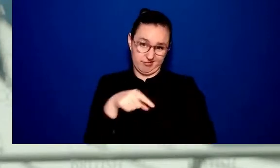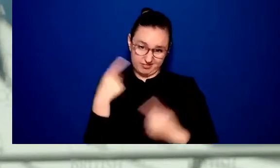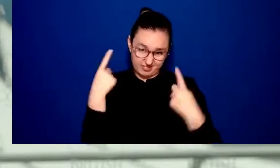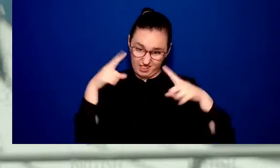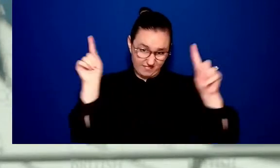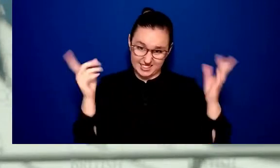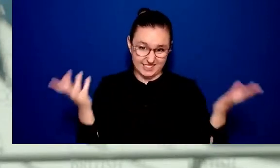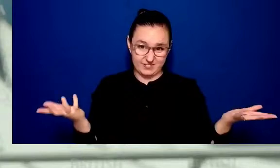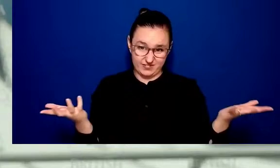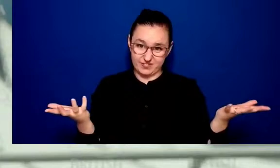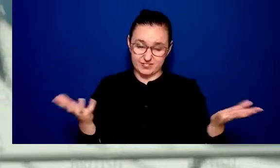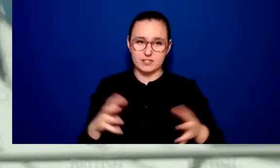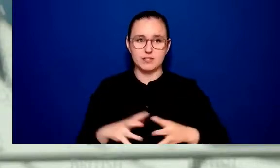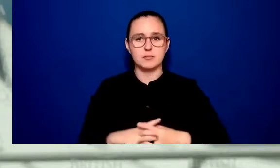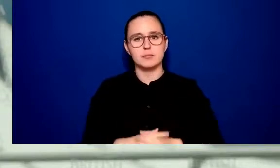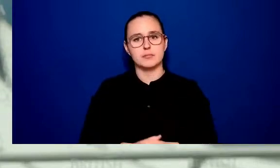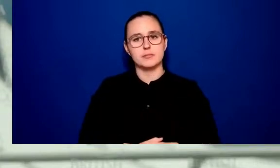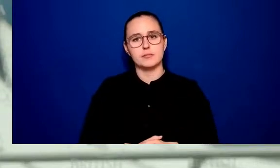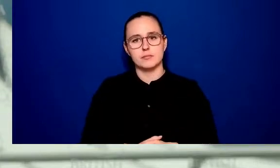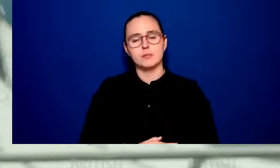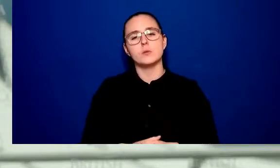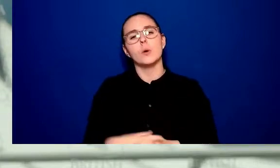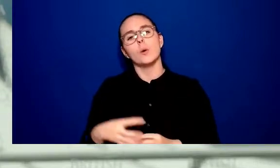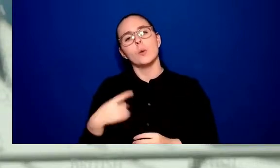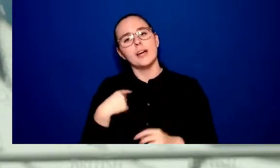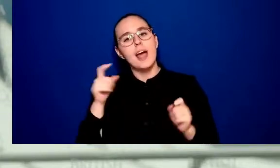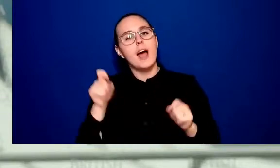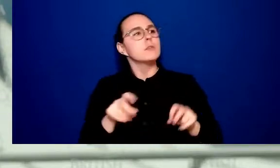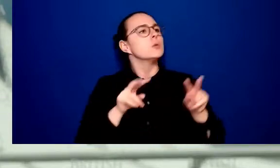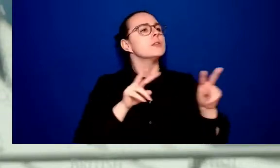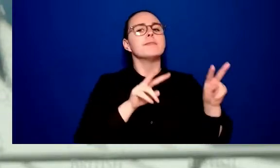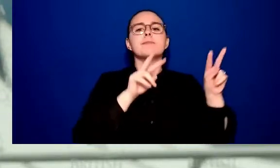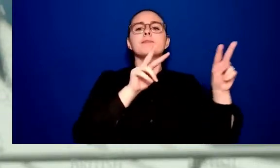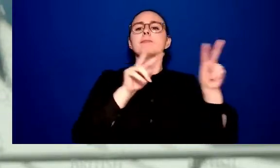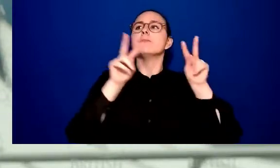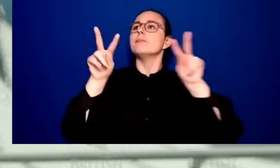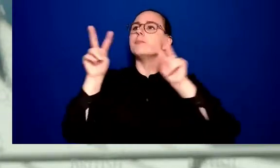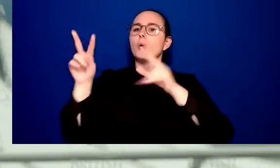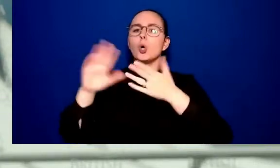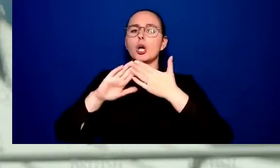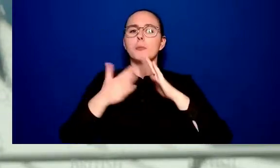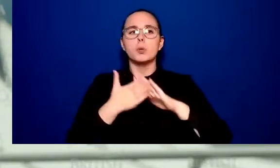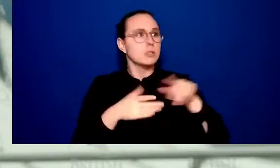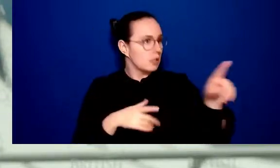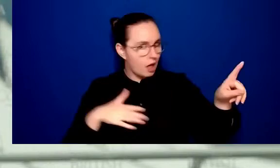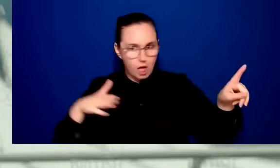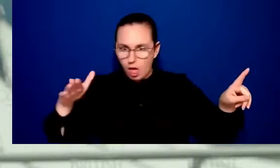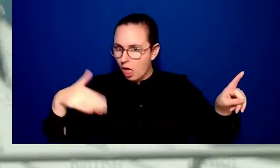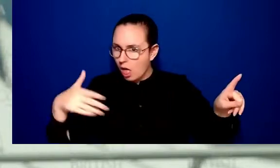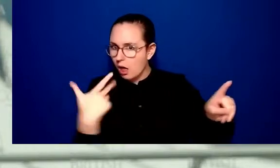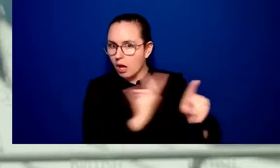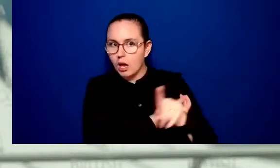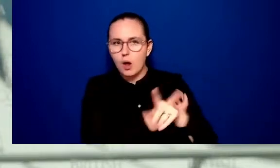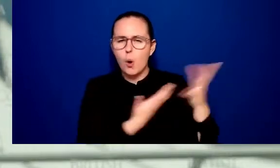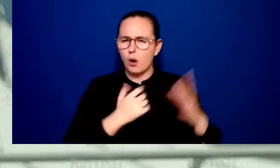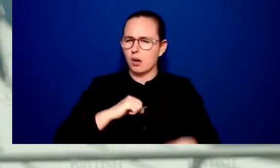where there's issues where there may be an increased level of suspicion that where there is concern about, um whether